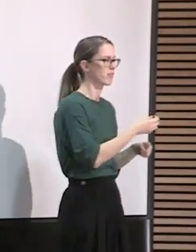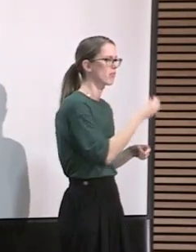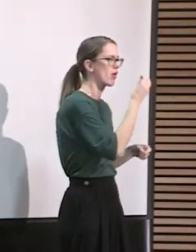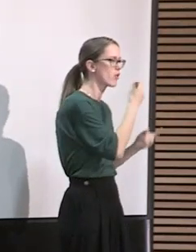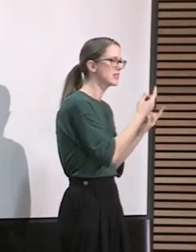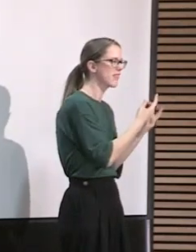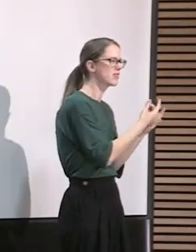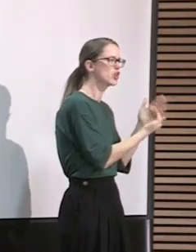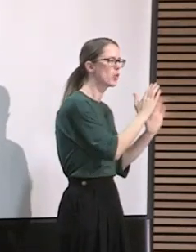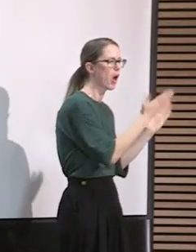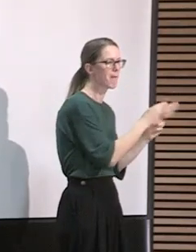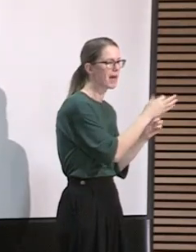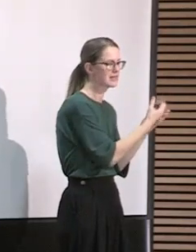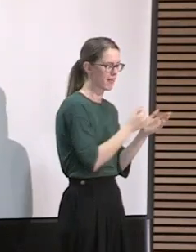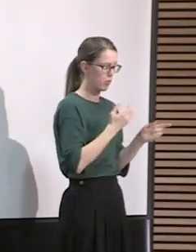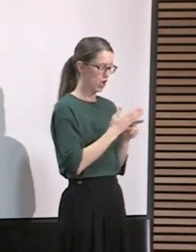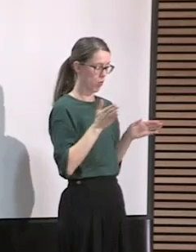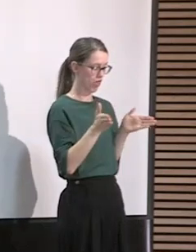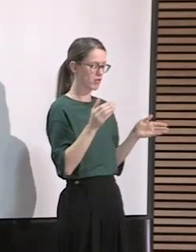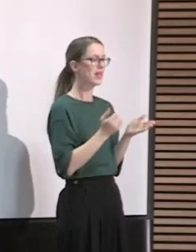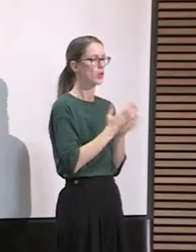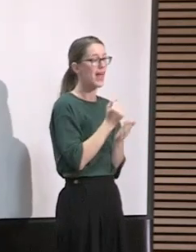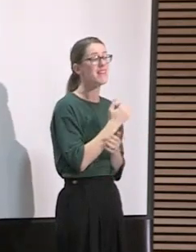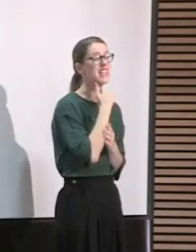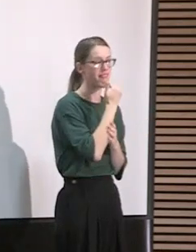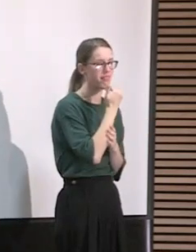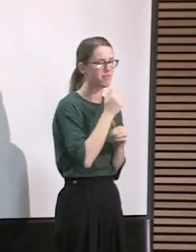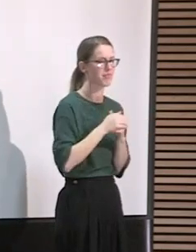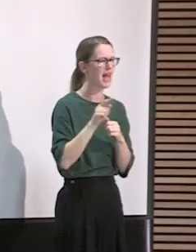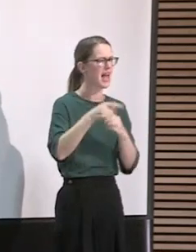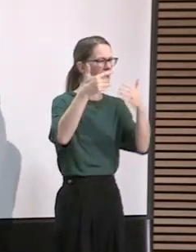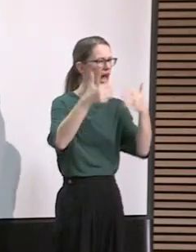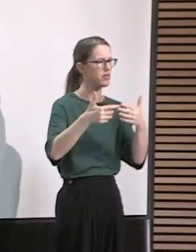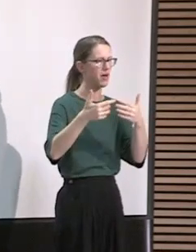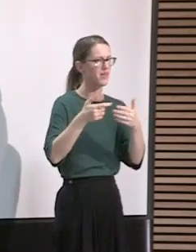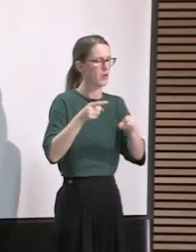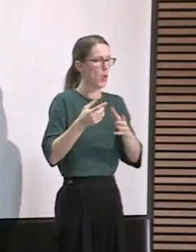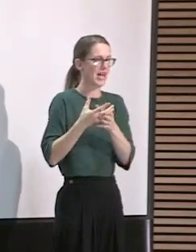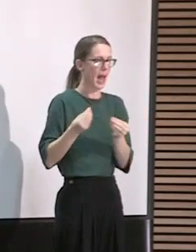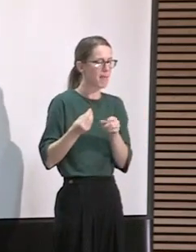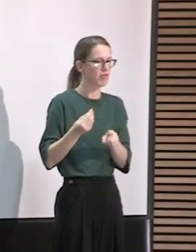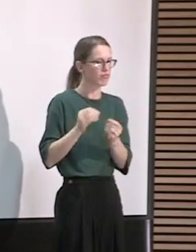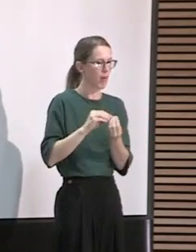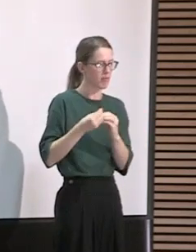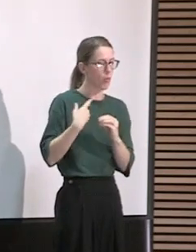supermarkets, so Progressive, who deal with Countdown, and